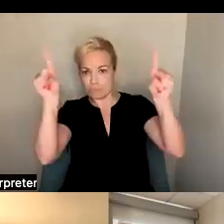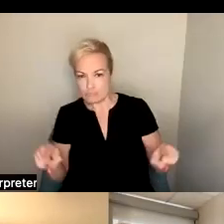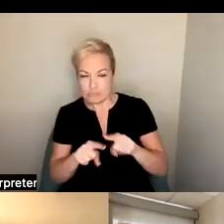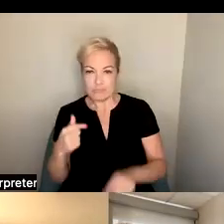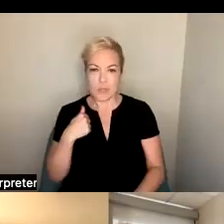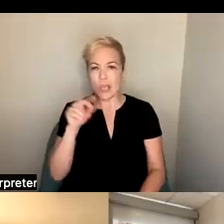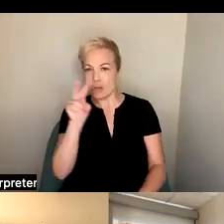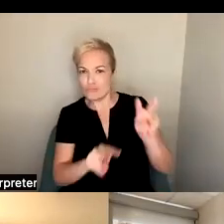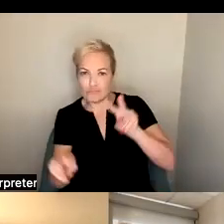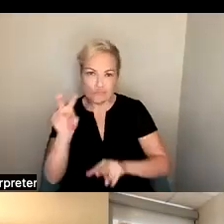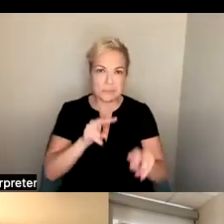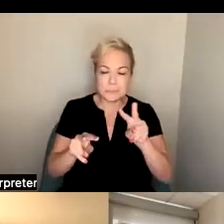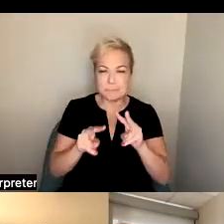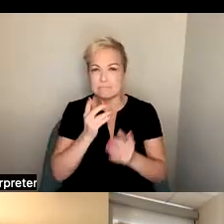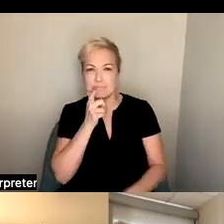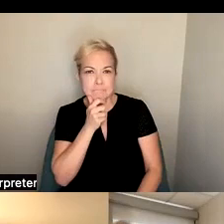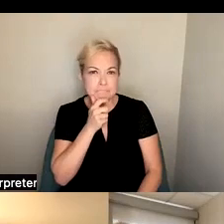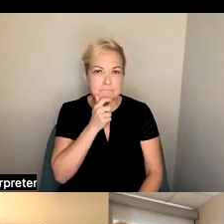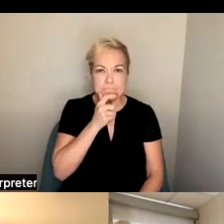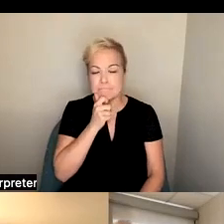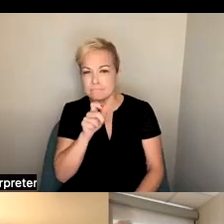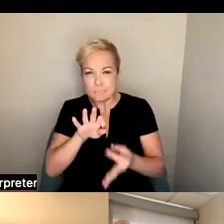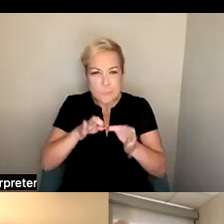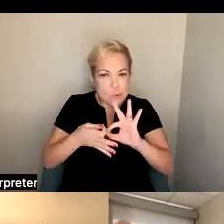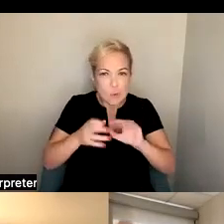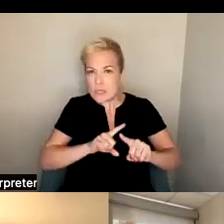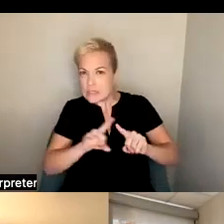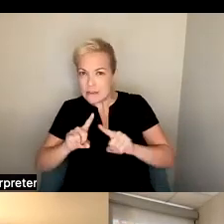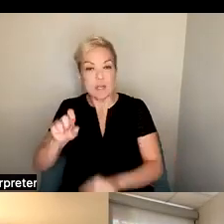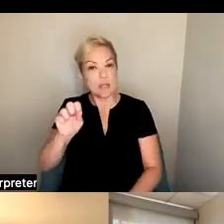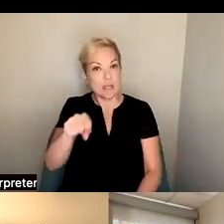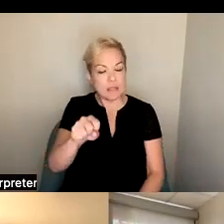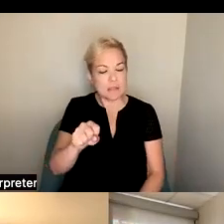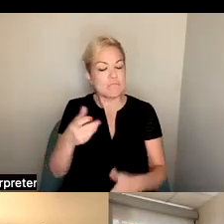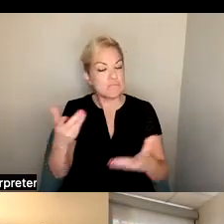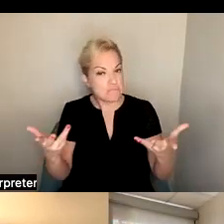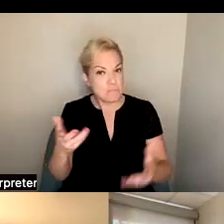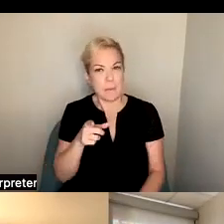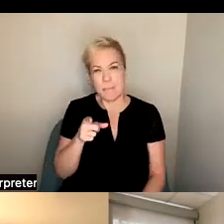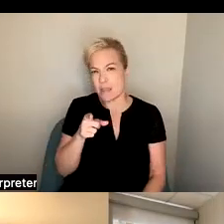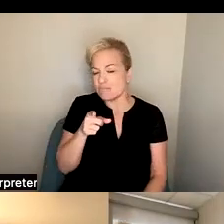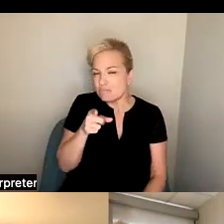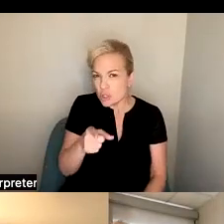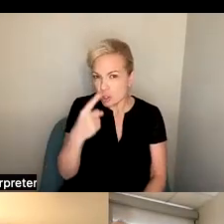material, of this piece, of this artwork. But would we ever either suggest that Logan was wrong